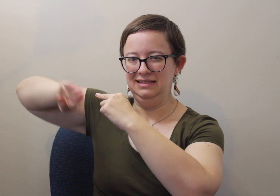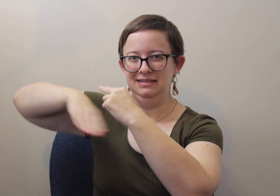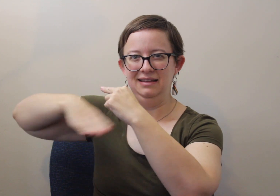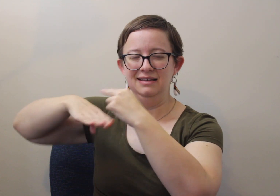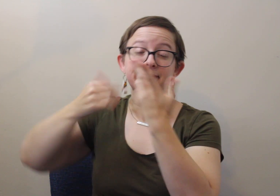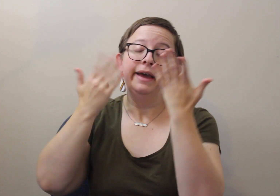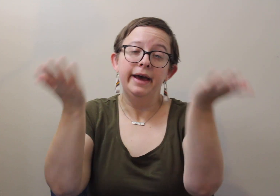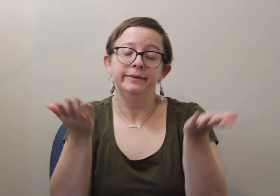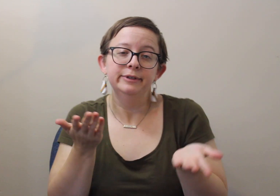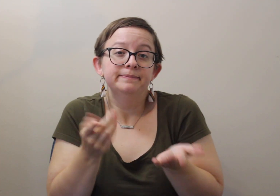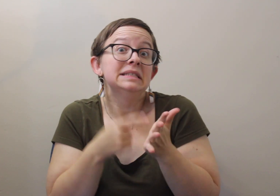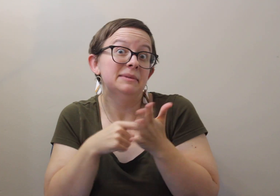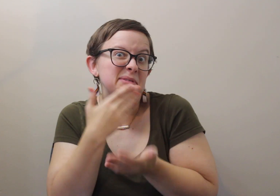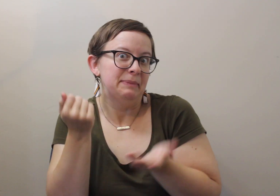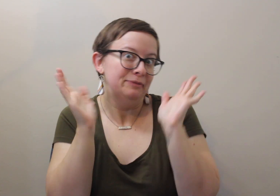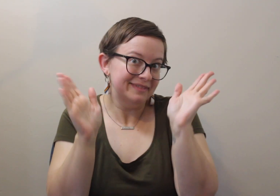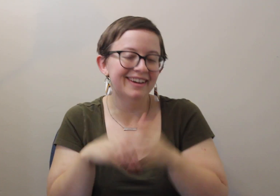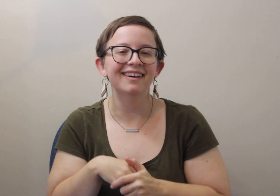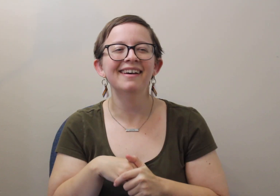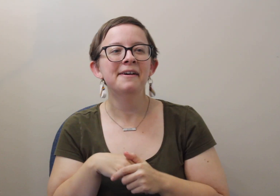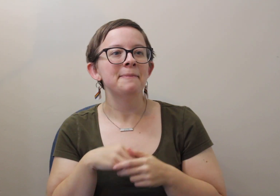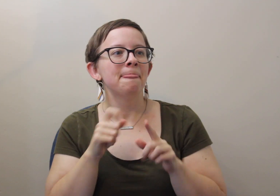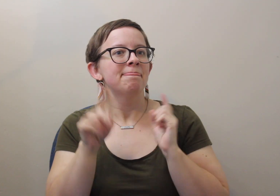So I'm laying down and I have that support of the back. I don't know but sometimes it's better.